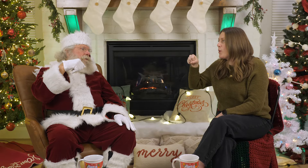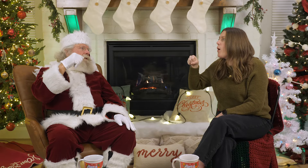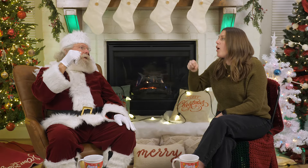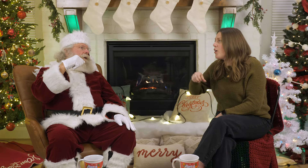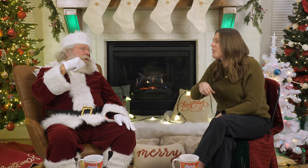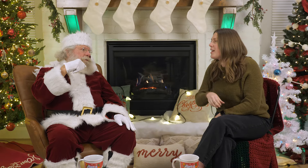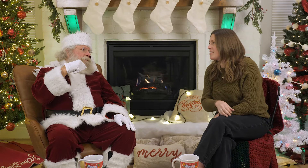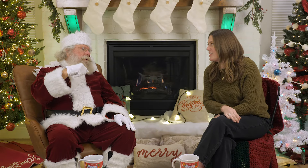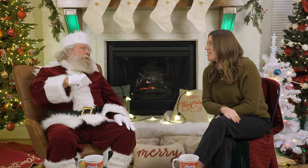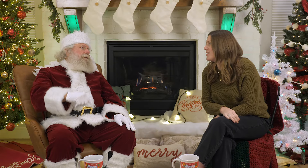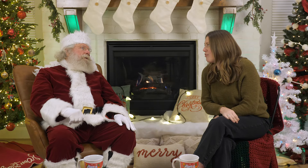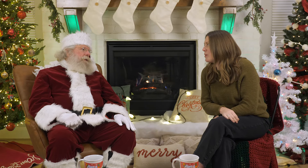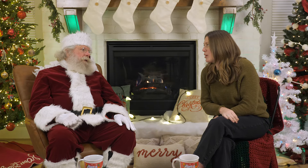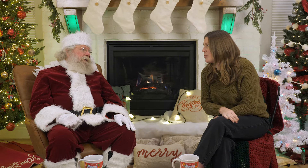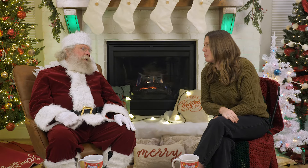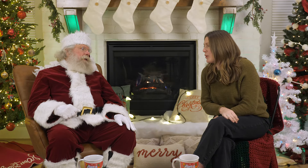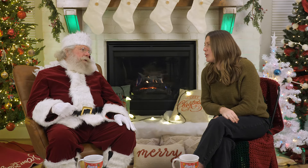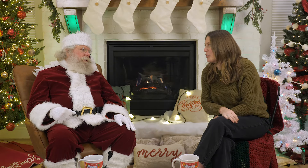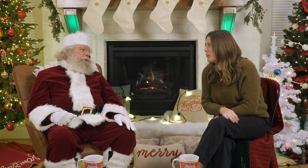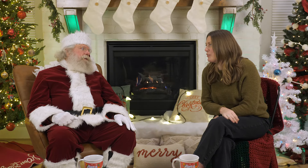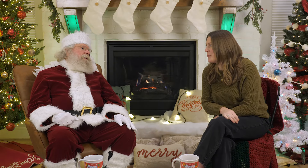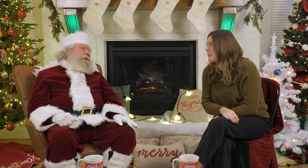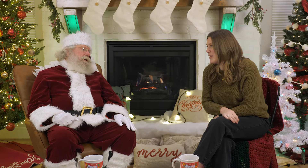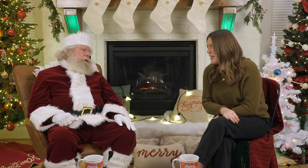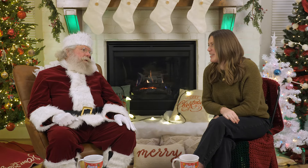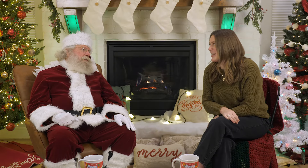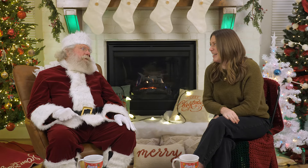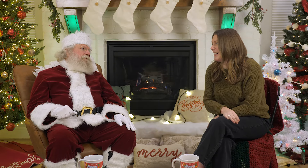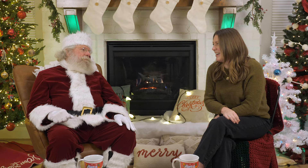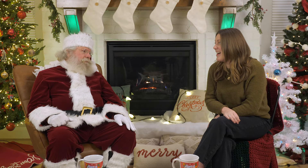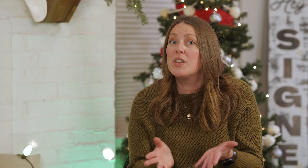We want all the yesses that they’ve been a good boy and good girl.